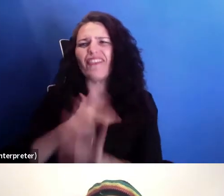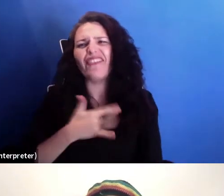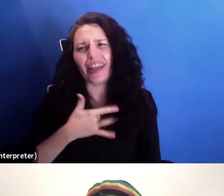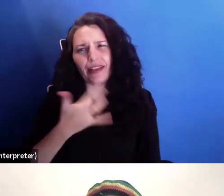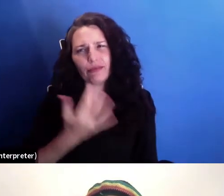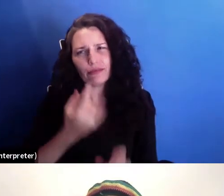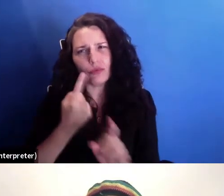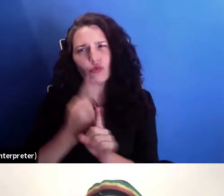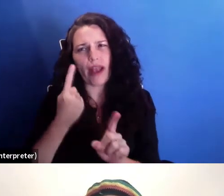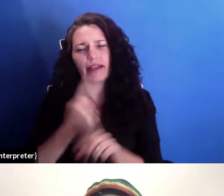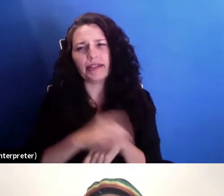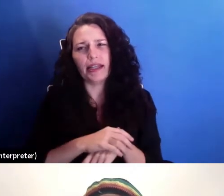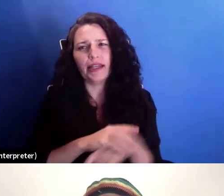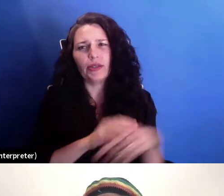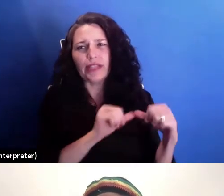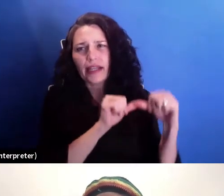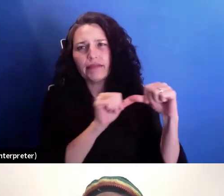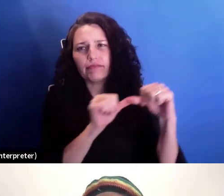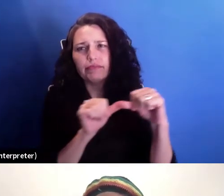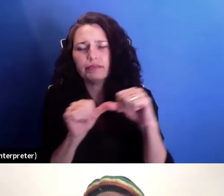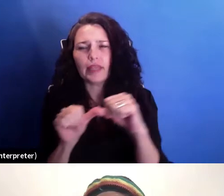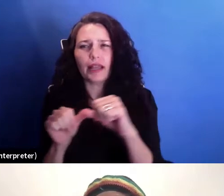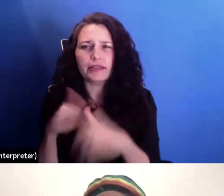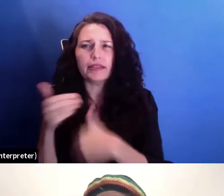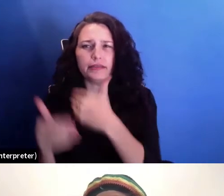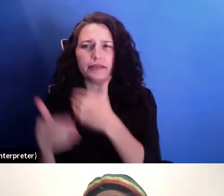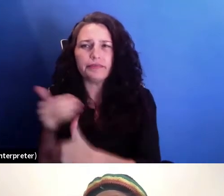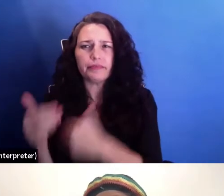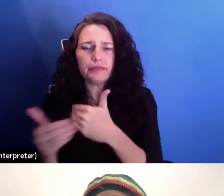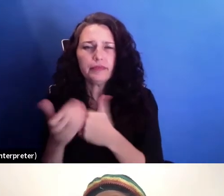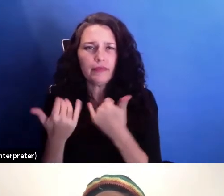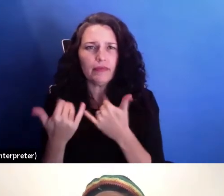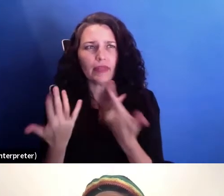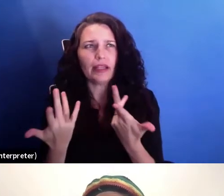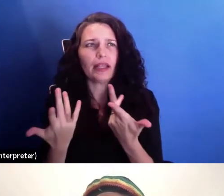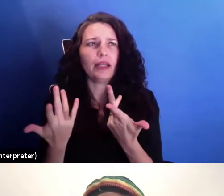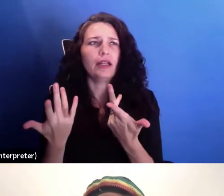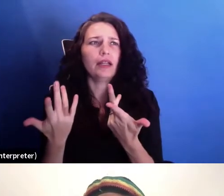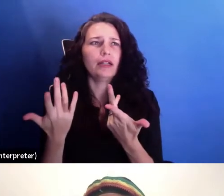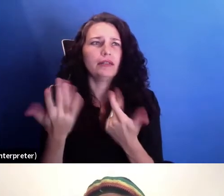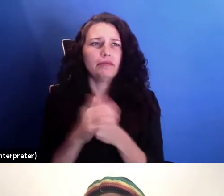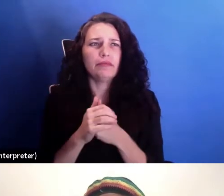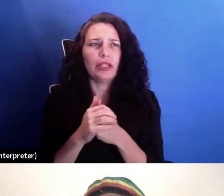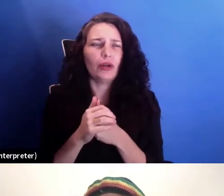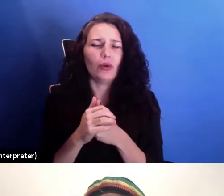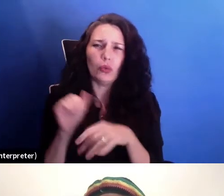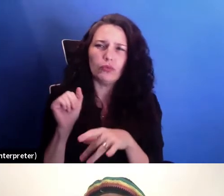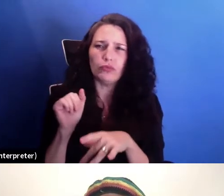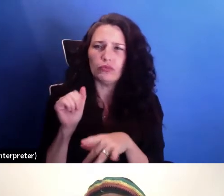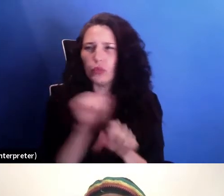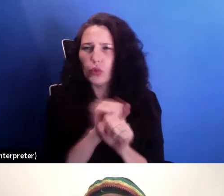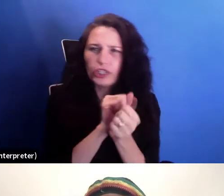just sort of constantly massaging at working it, screening it for people, adjusting it, until we got that balance rate.